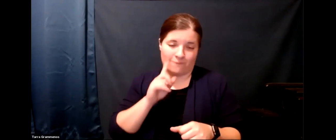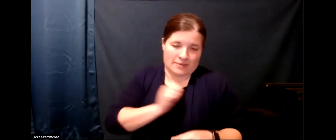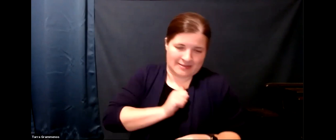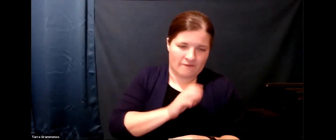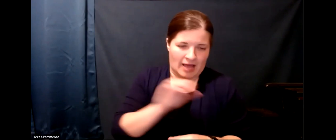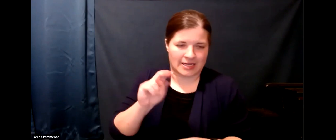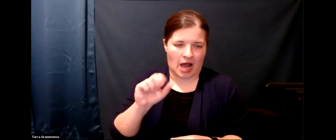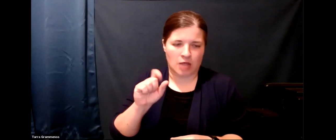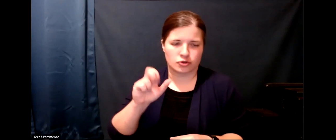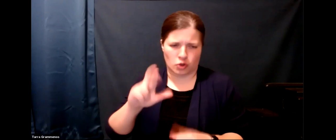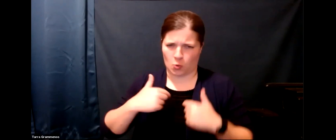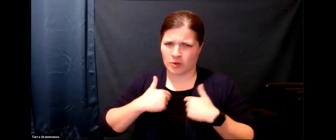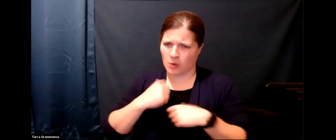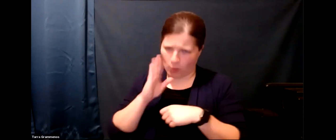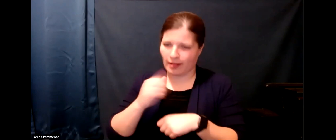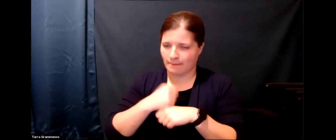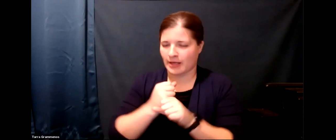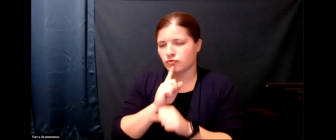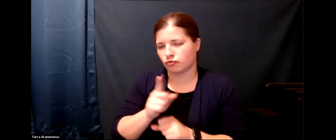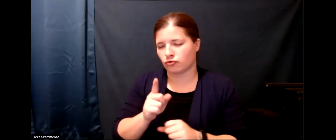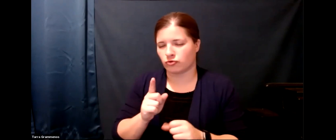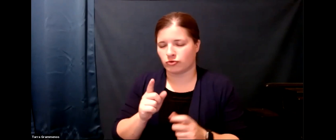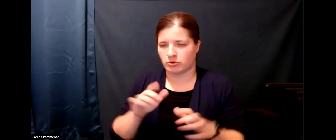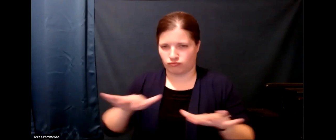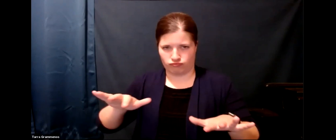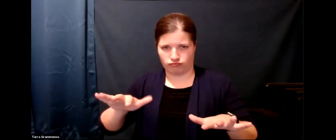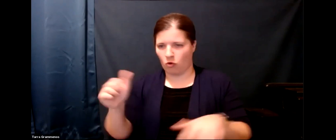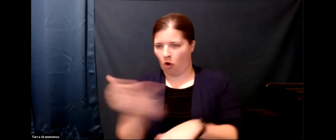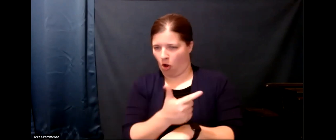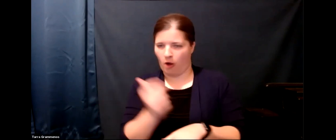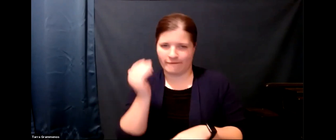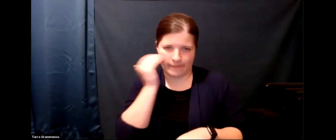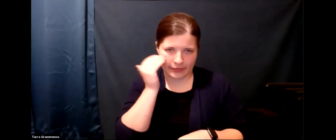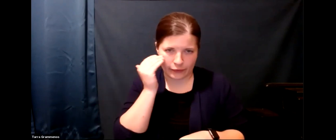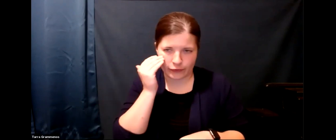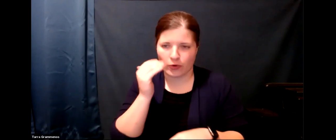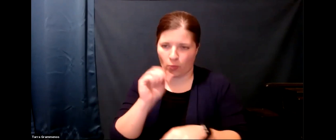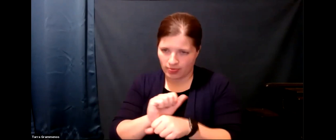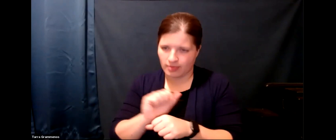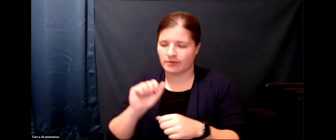make sure it's a part of our phone bank training.